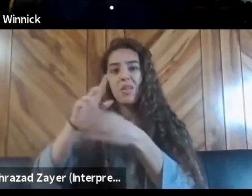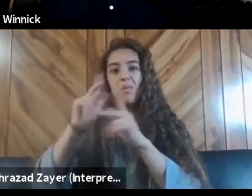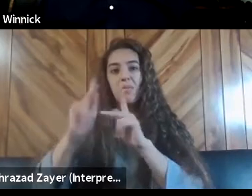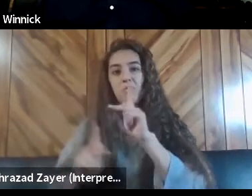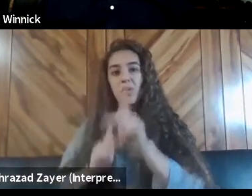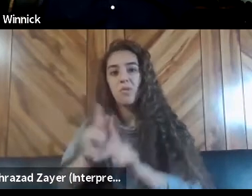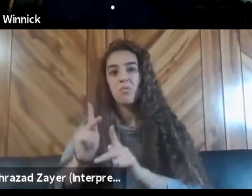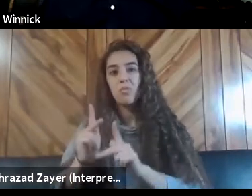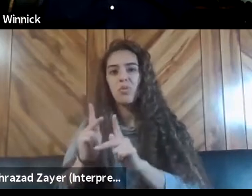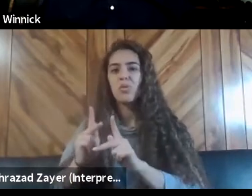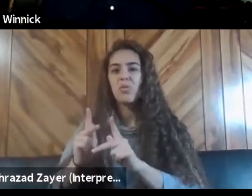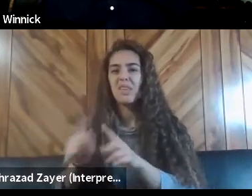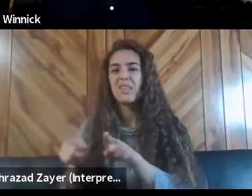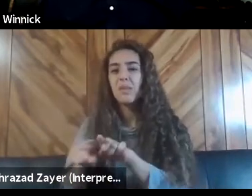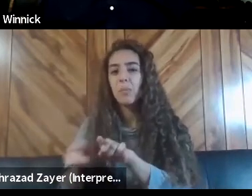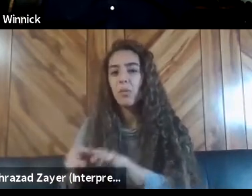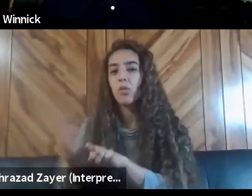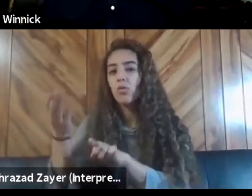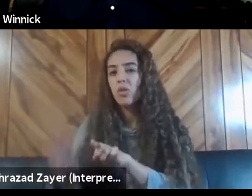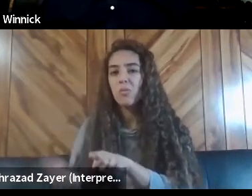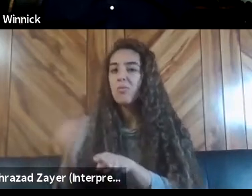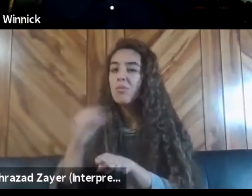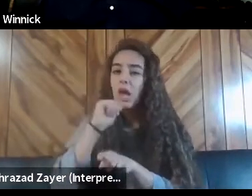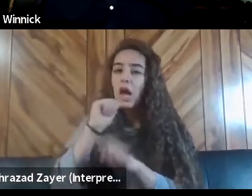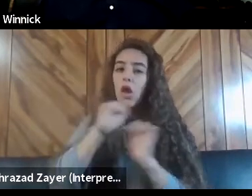like him, they weren't all autistic, but they all had some